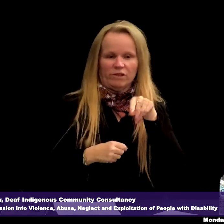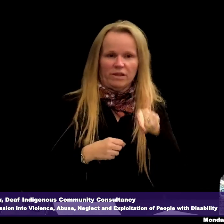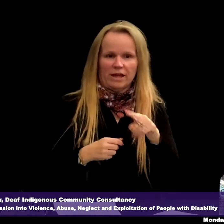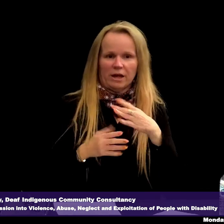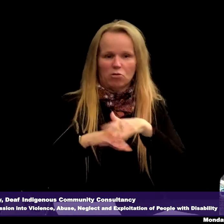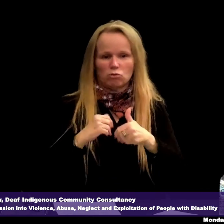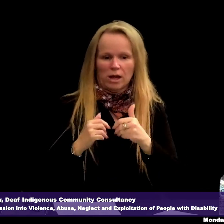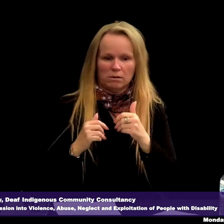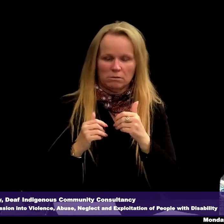I was involved in that.